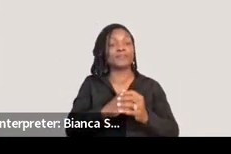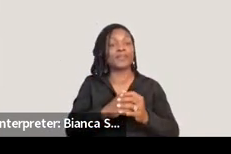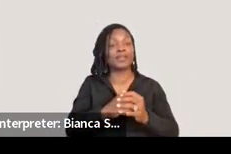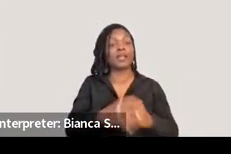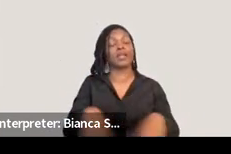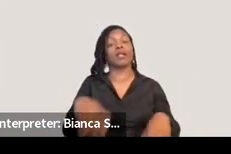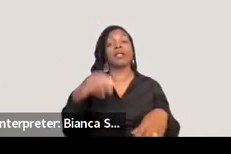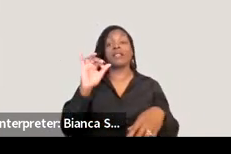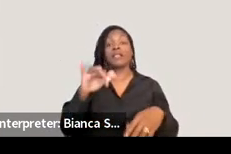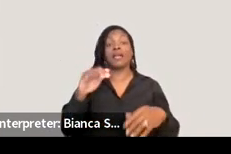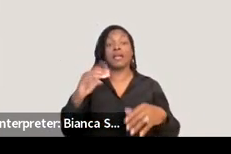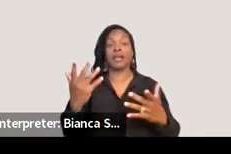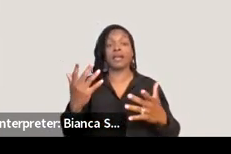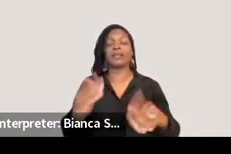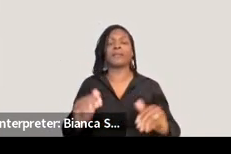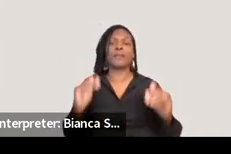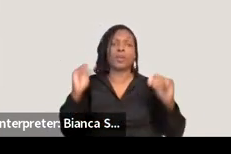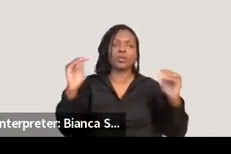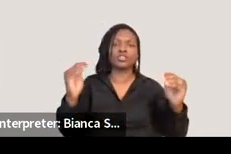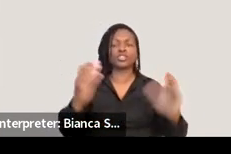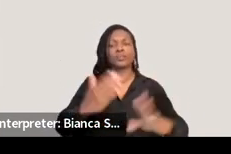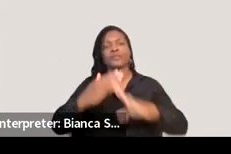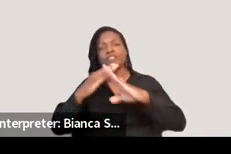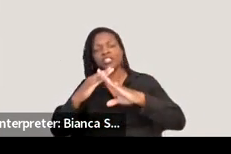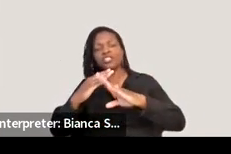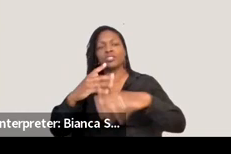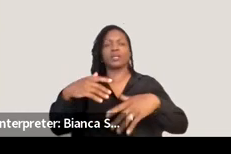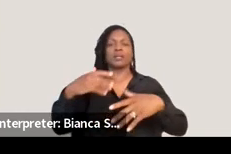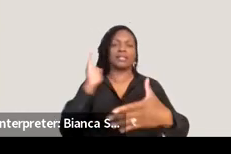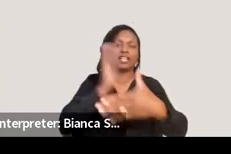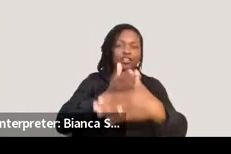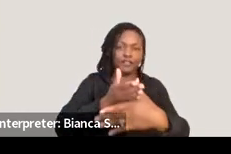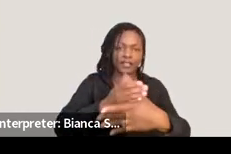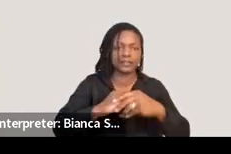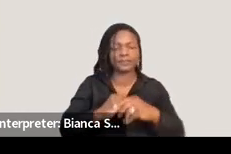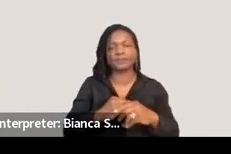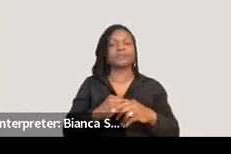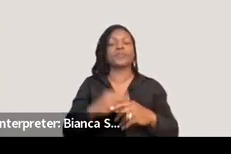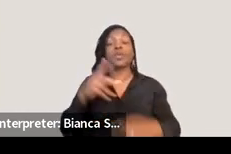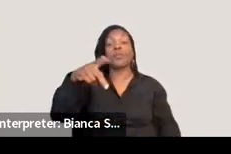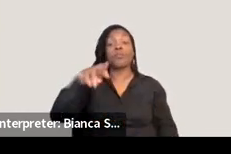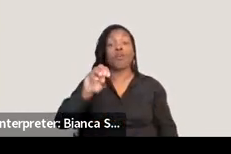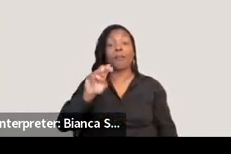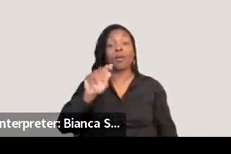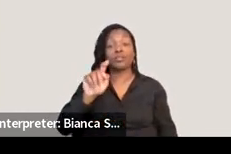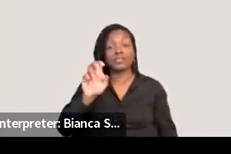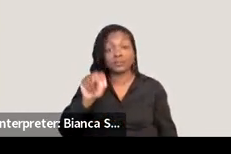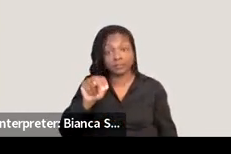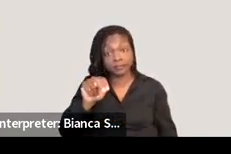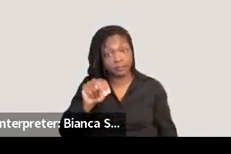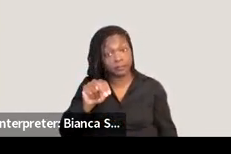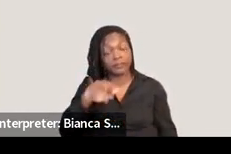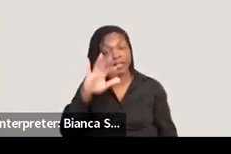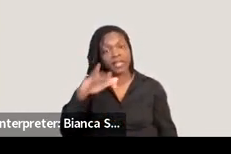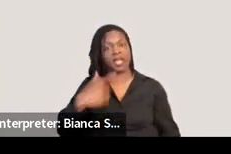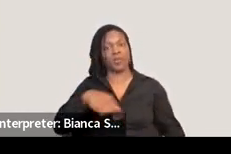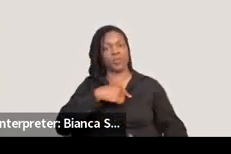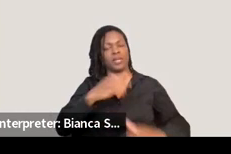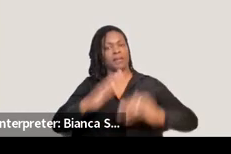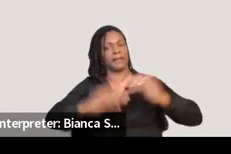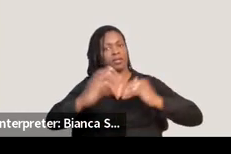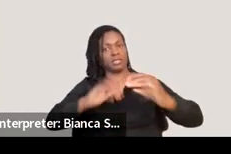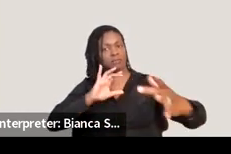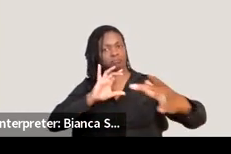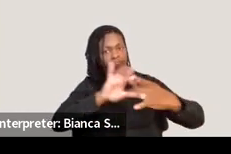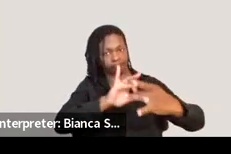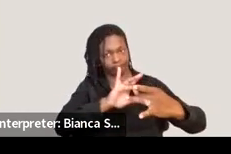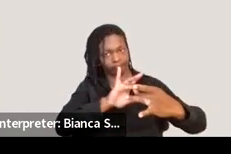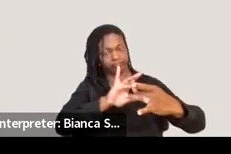So speaking of promotion, right? With promotion, we're building. Rapore, we're building loving relationships.